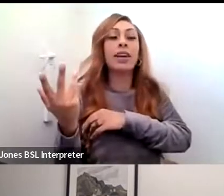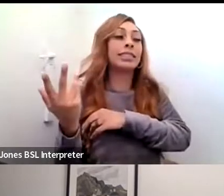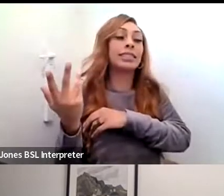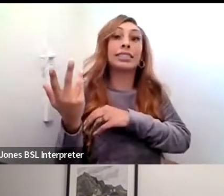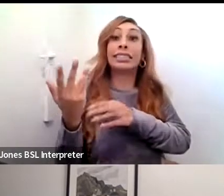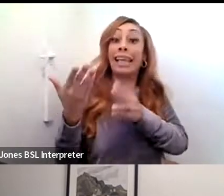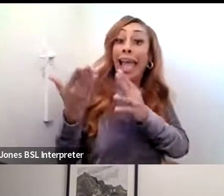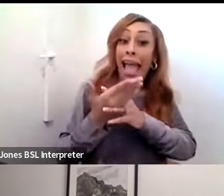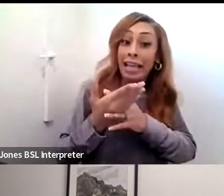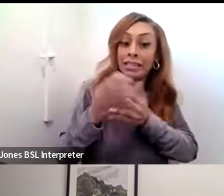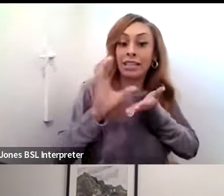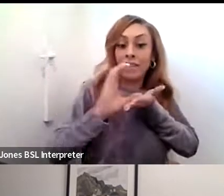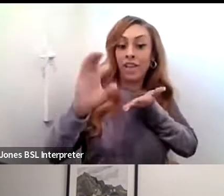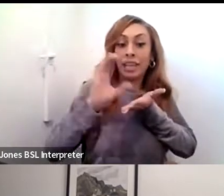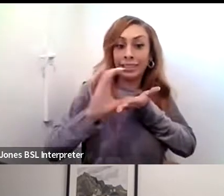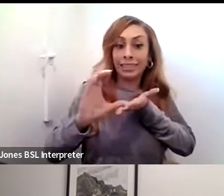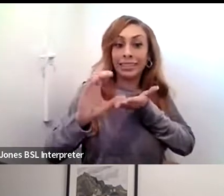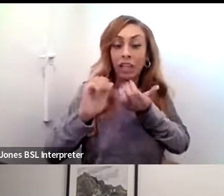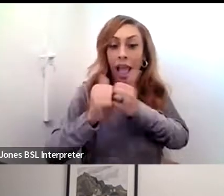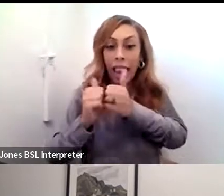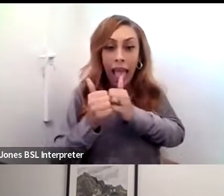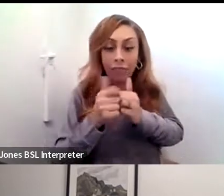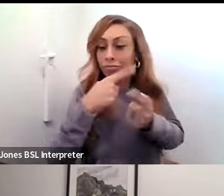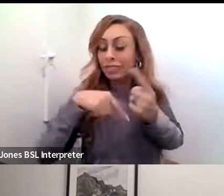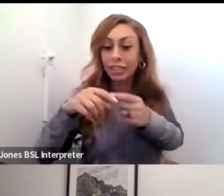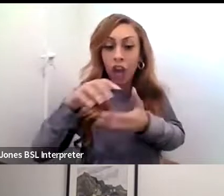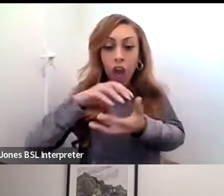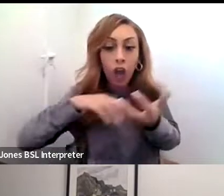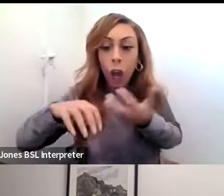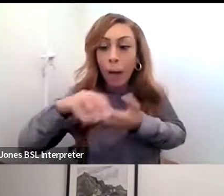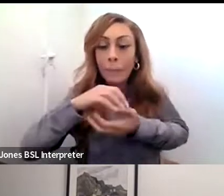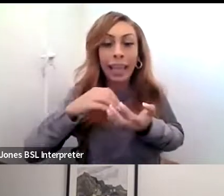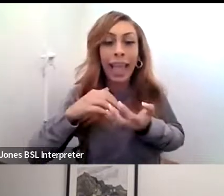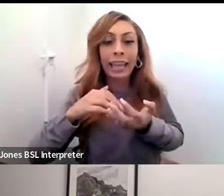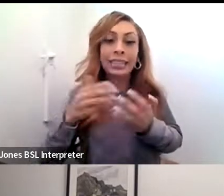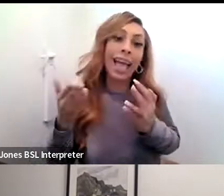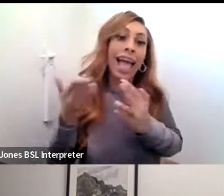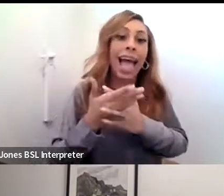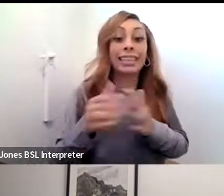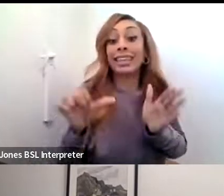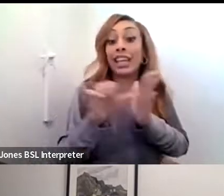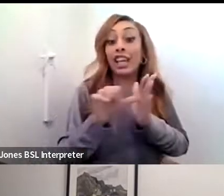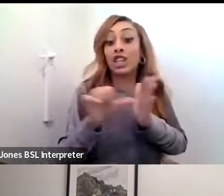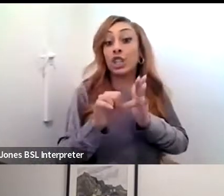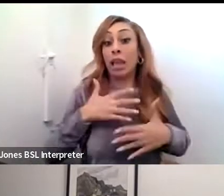and collaborators, particularly when complicated by own access issues, so was very impressed to hear